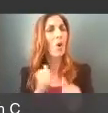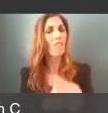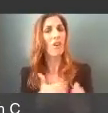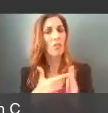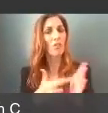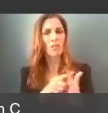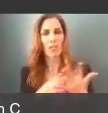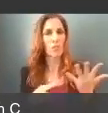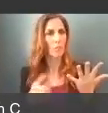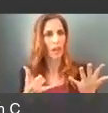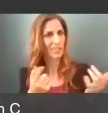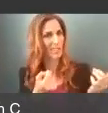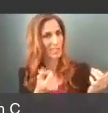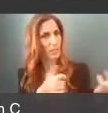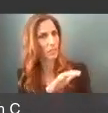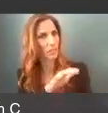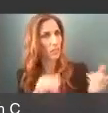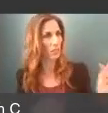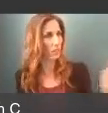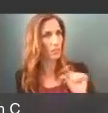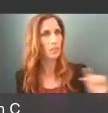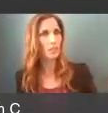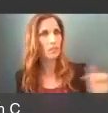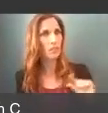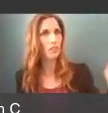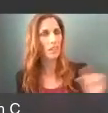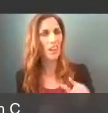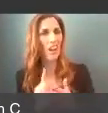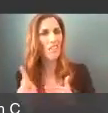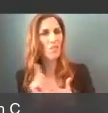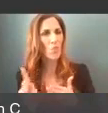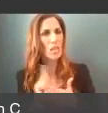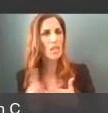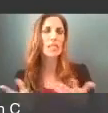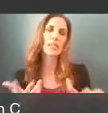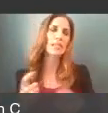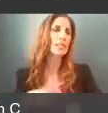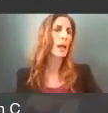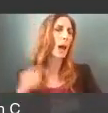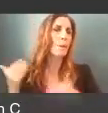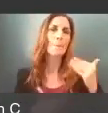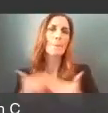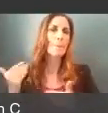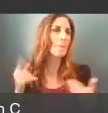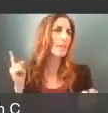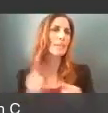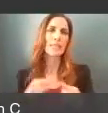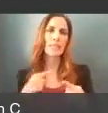just going to take some time until we are able to reach all of you who are, I hope, somewhat